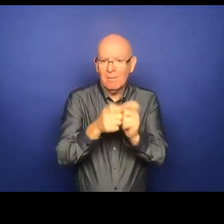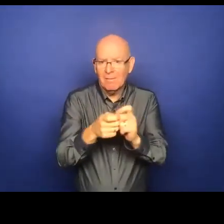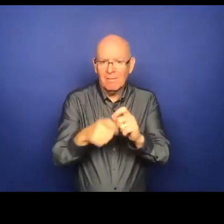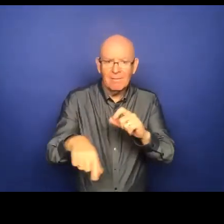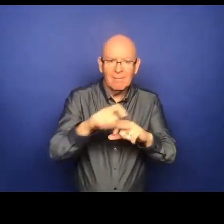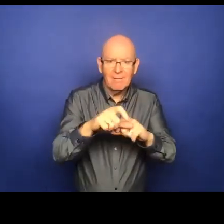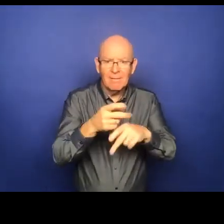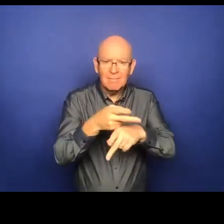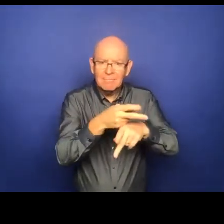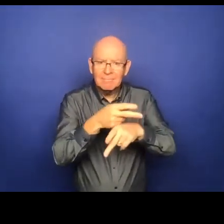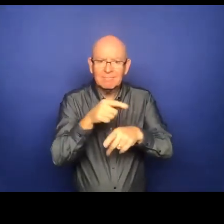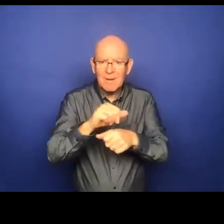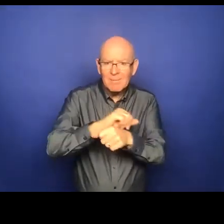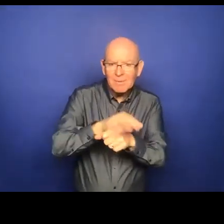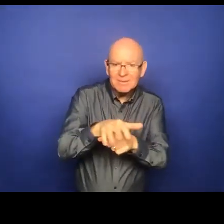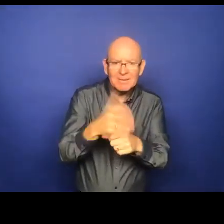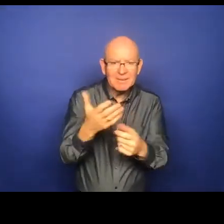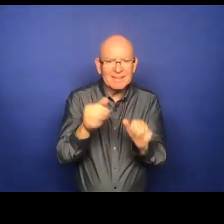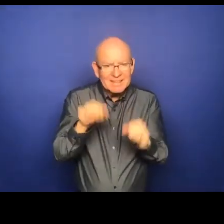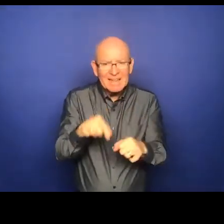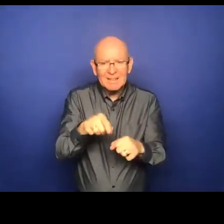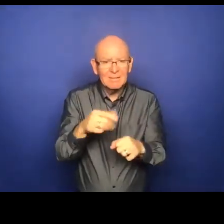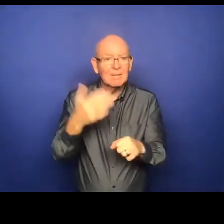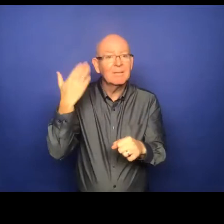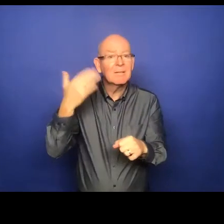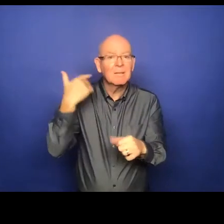included, then any other information that is collected on those surveys can